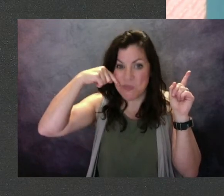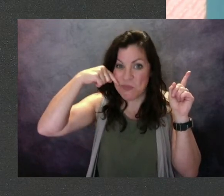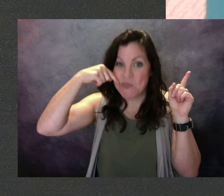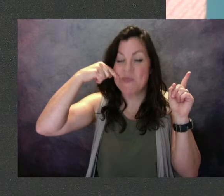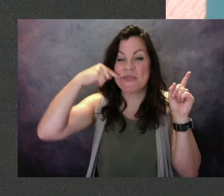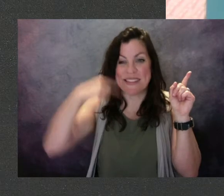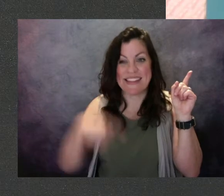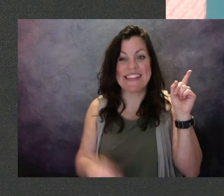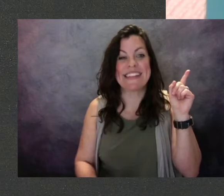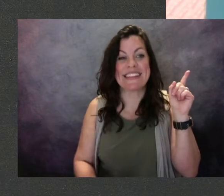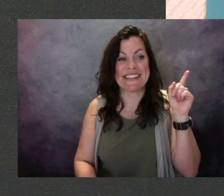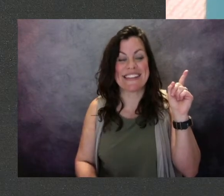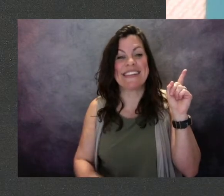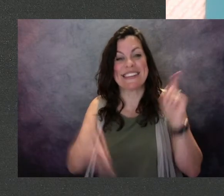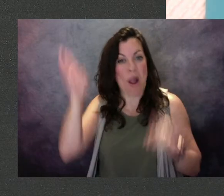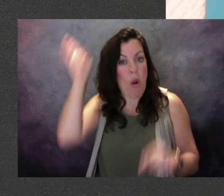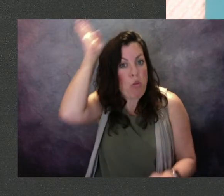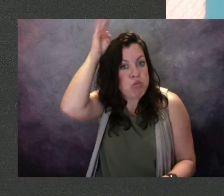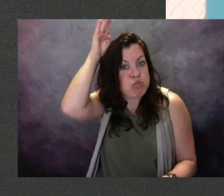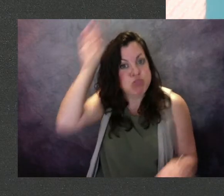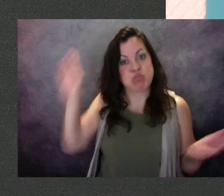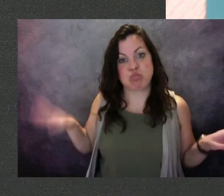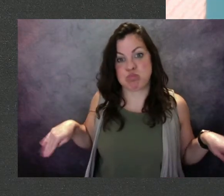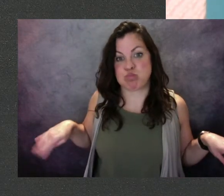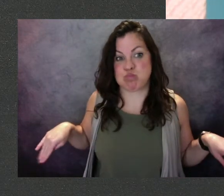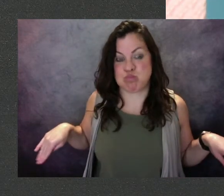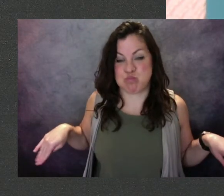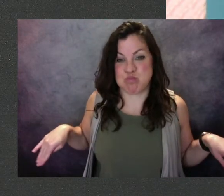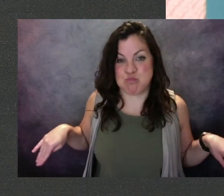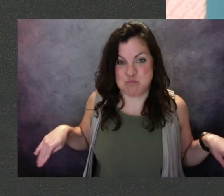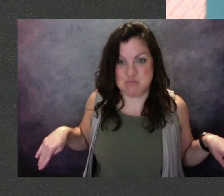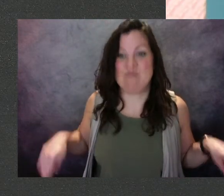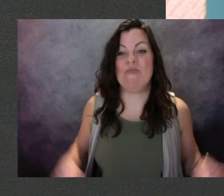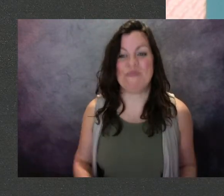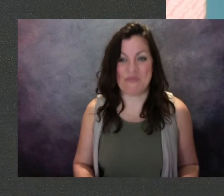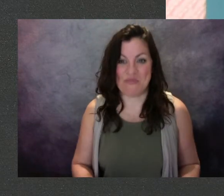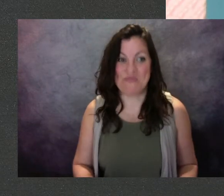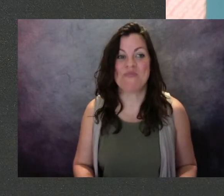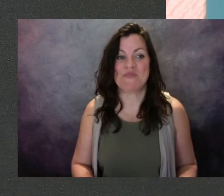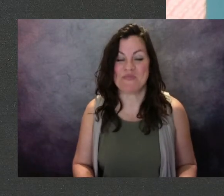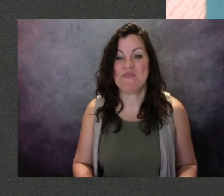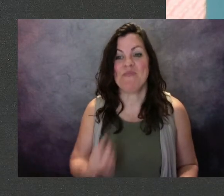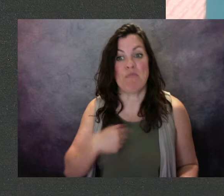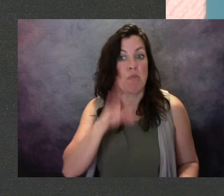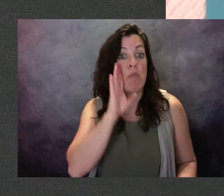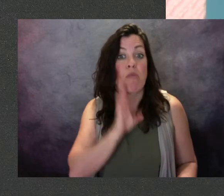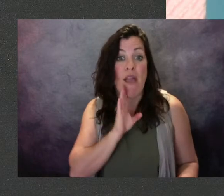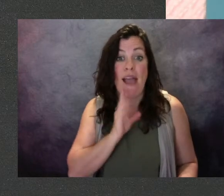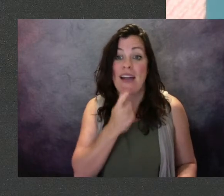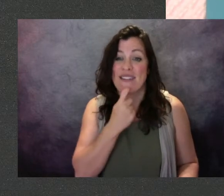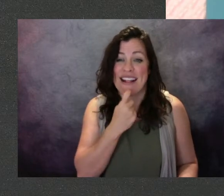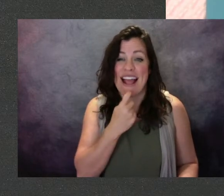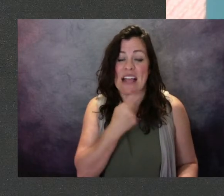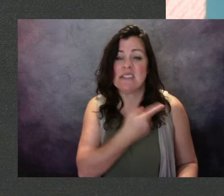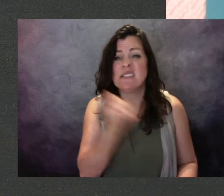And then for their fin, let's make this one a brown fish we'll use all the brown ones for this one. And if you have enough, you could do all three crafts